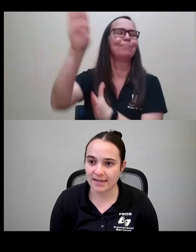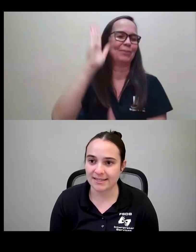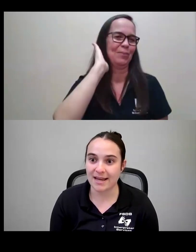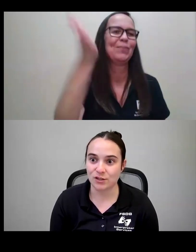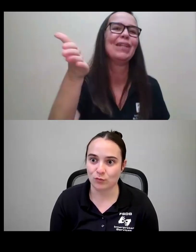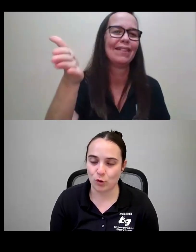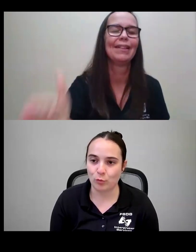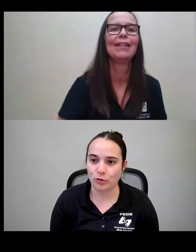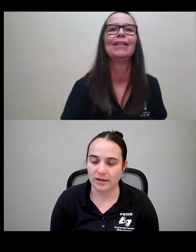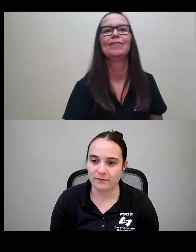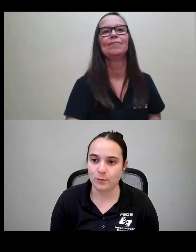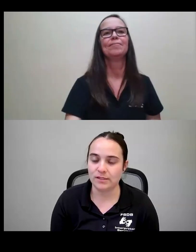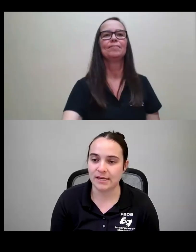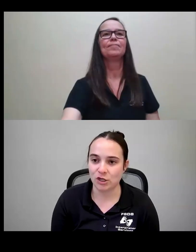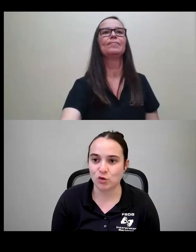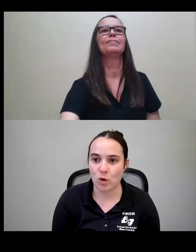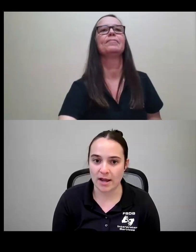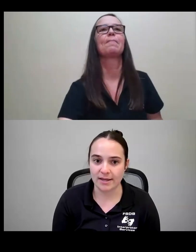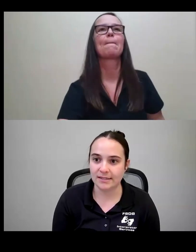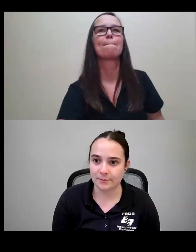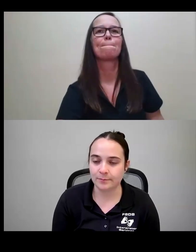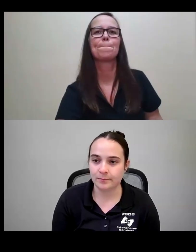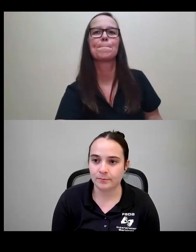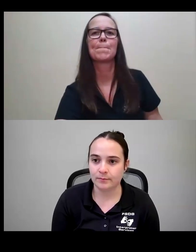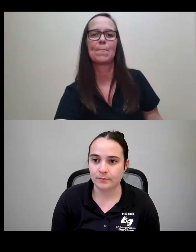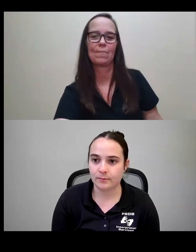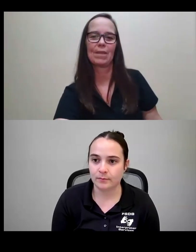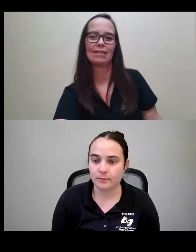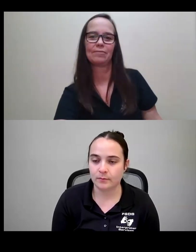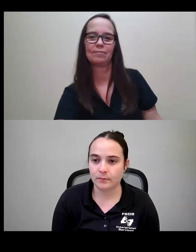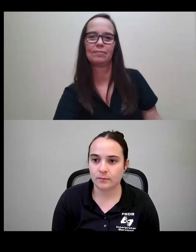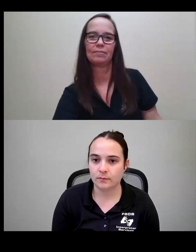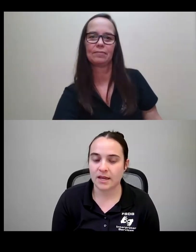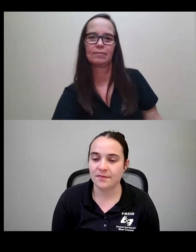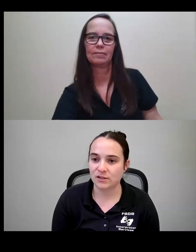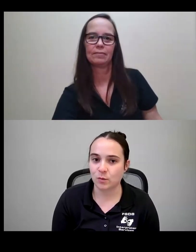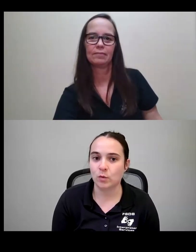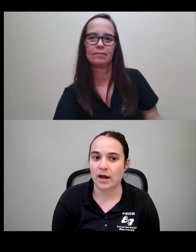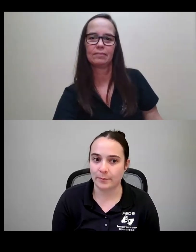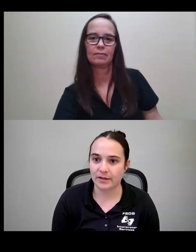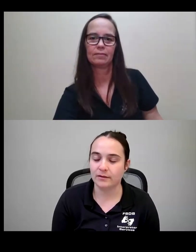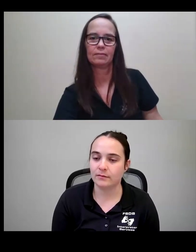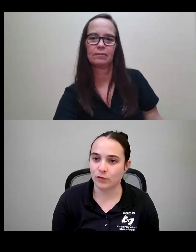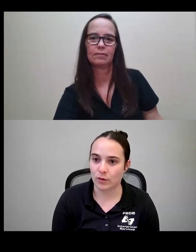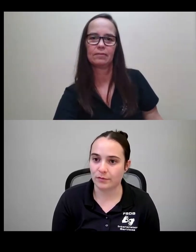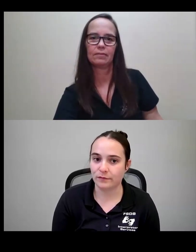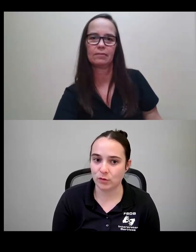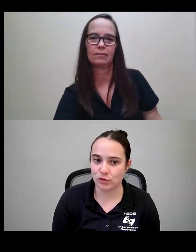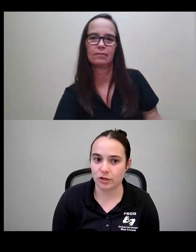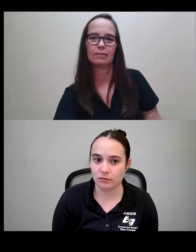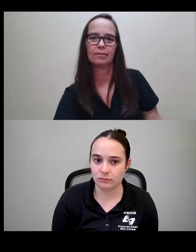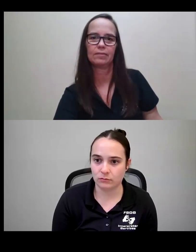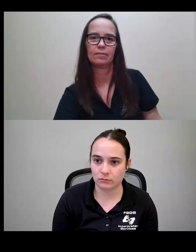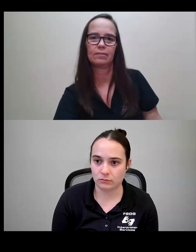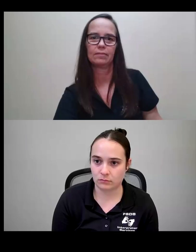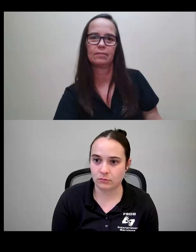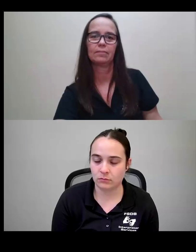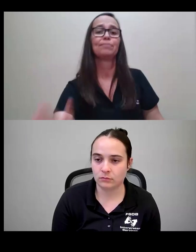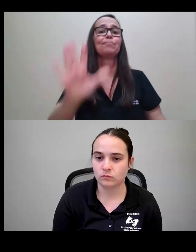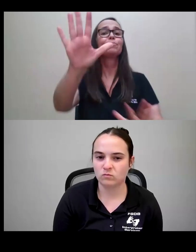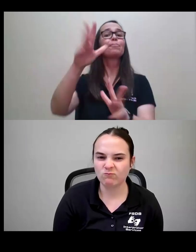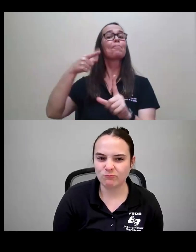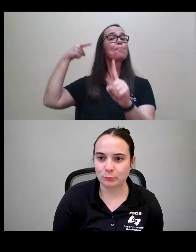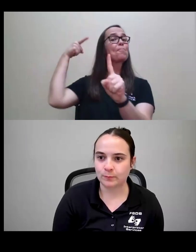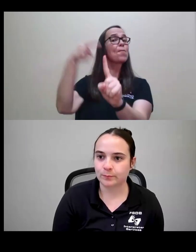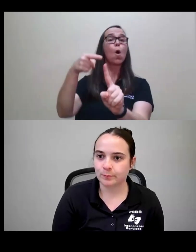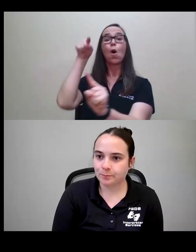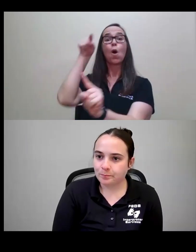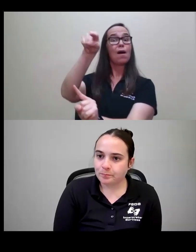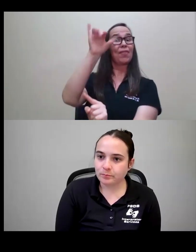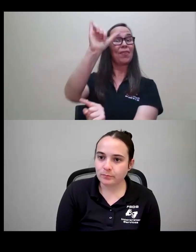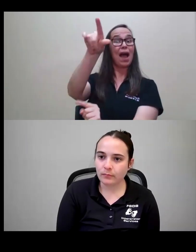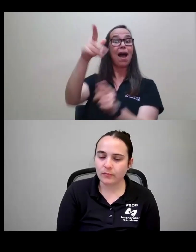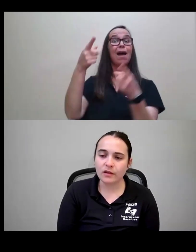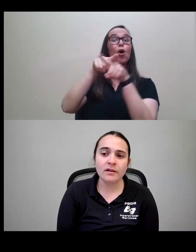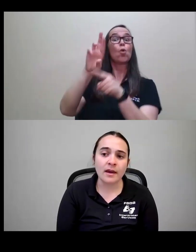process as a rope would be if it was intertwined. And that's what will happen throughout the future.